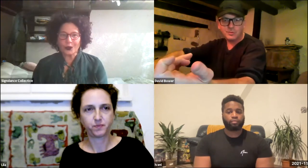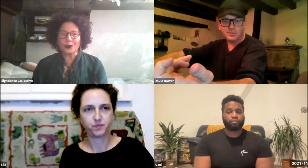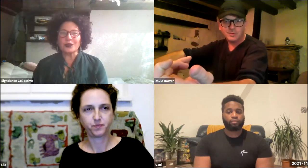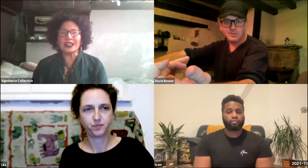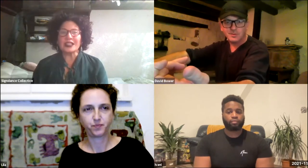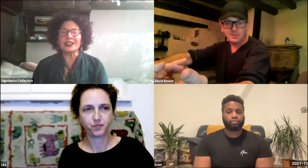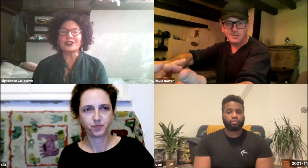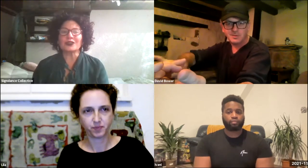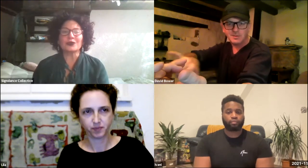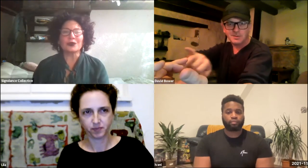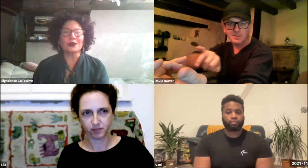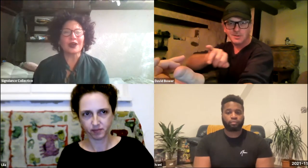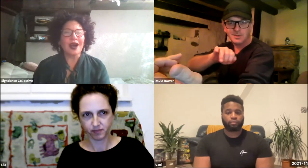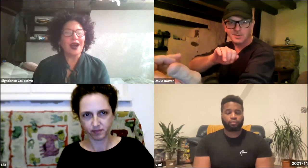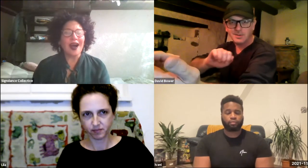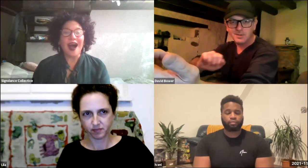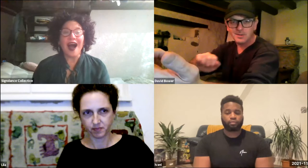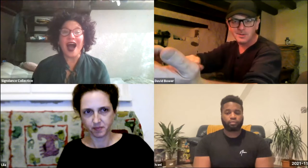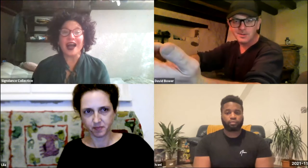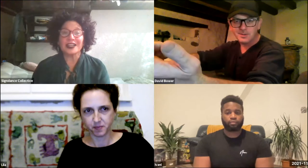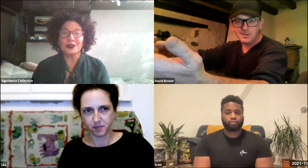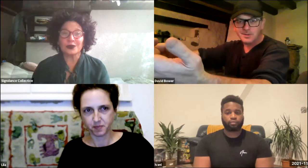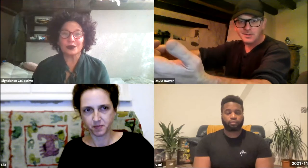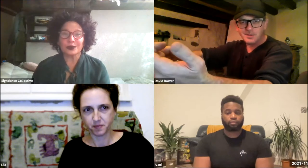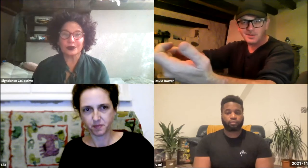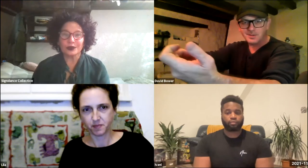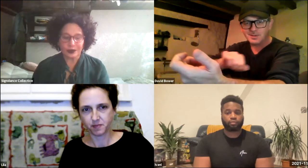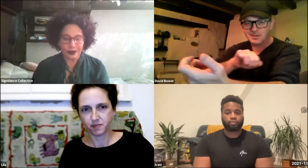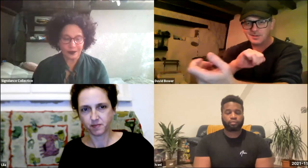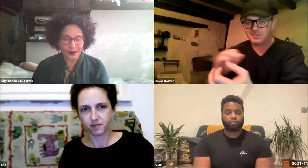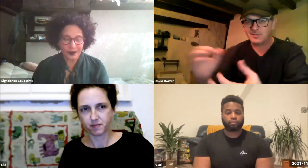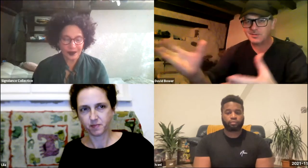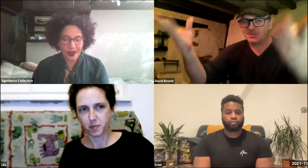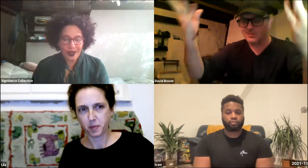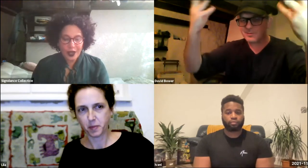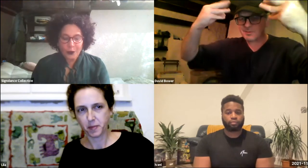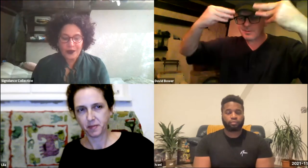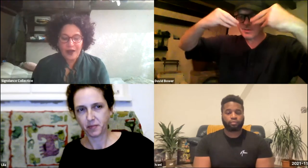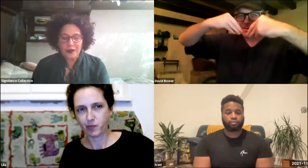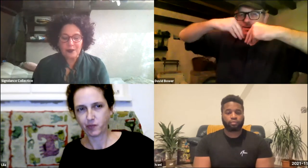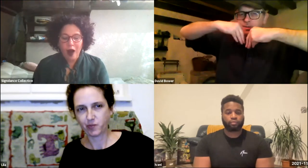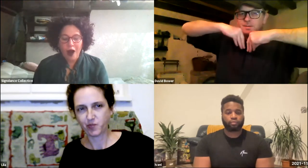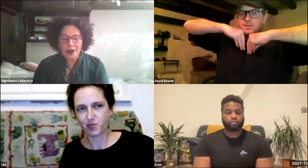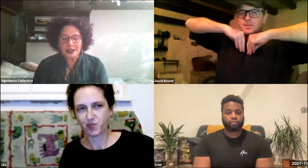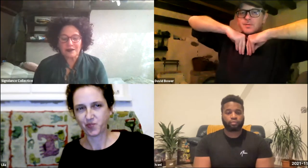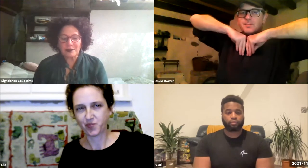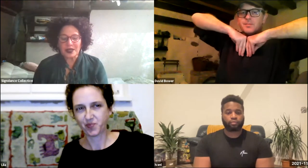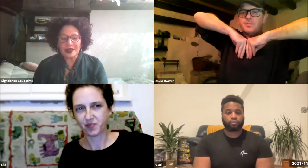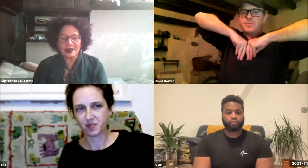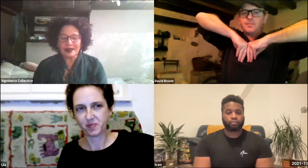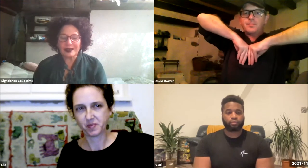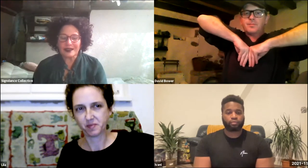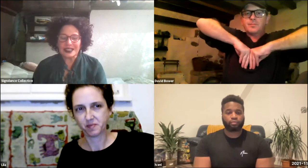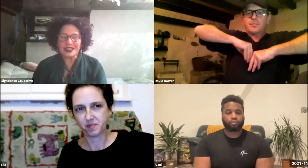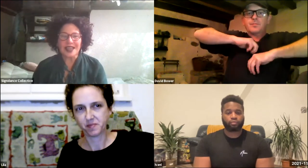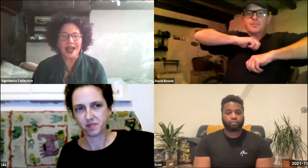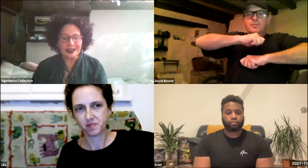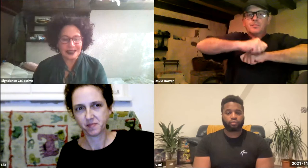Can you tell us the part it plays in the full show?